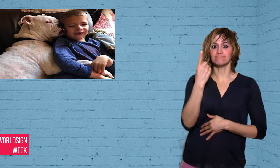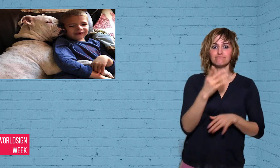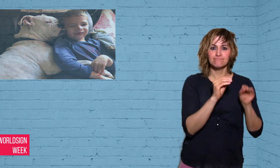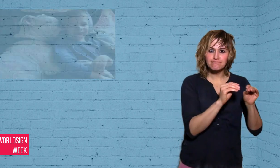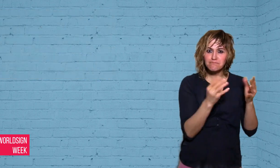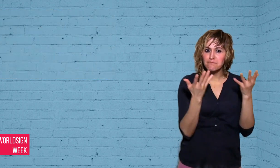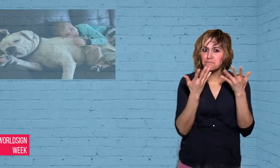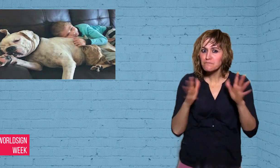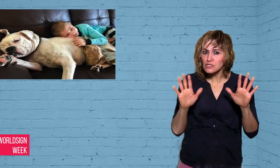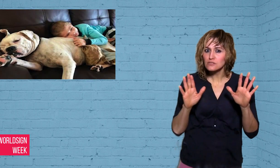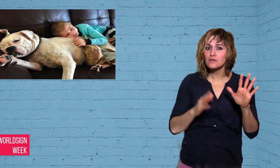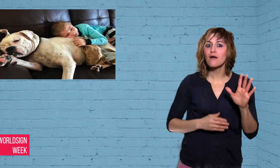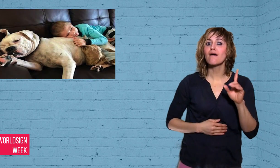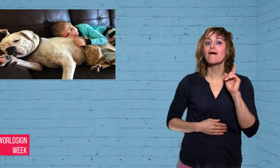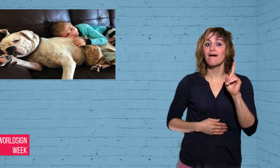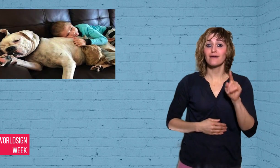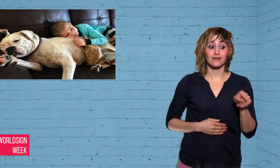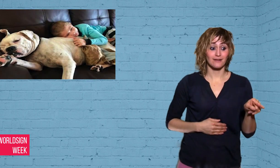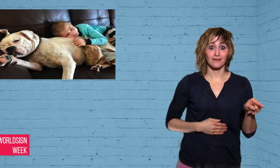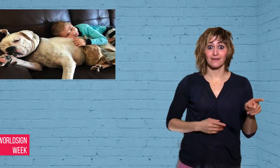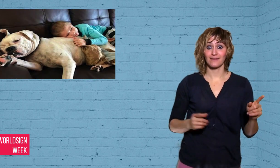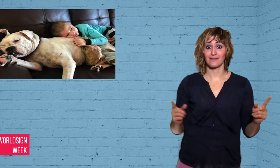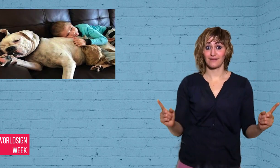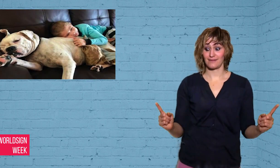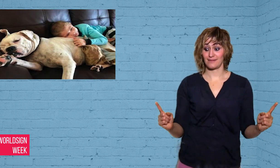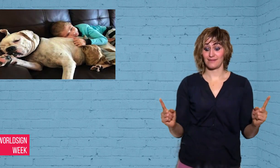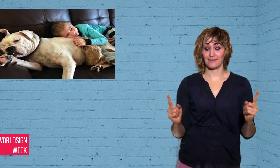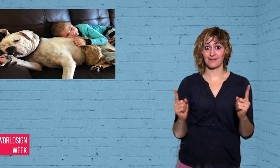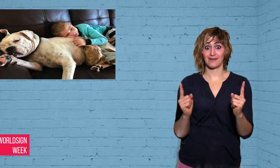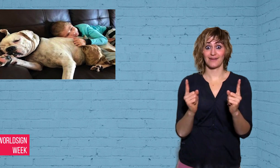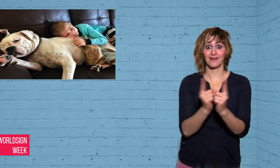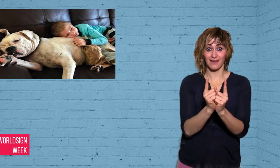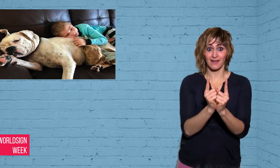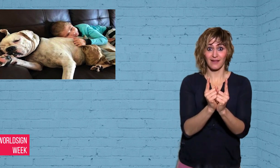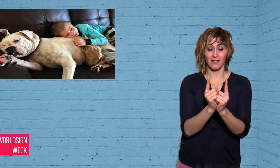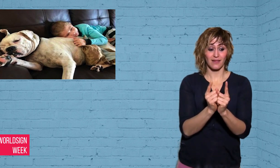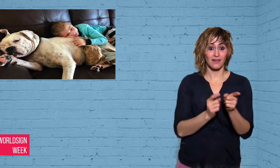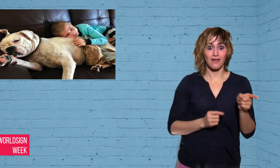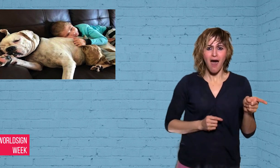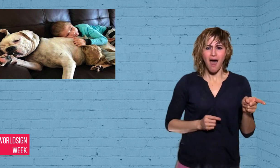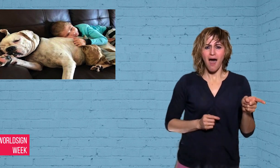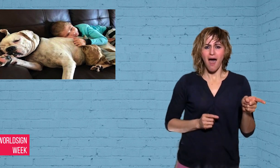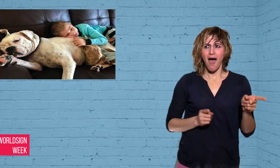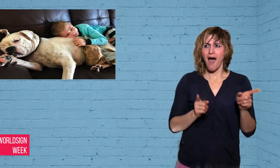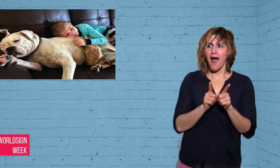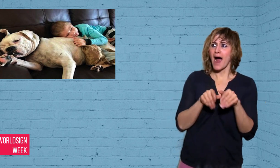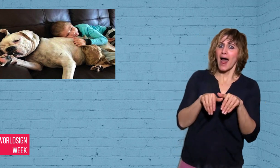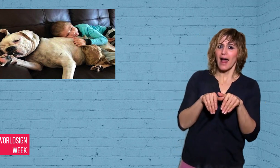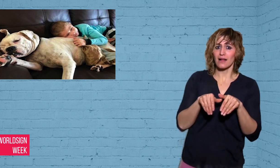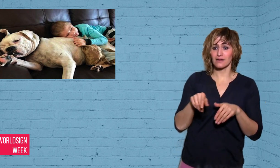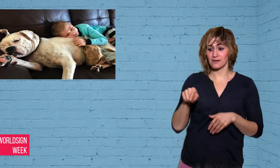and when Connor met the dog, he petted,